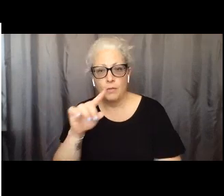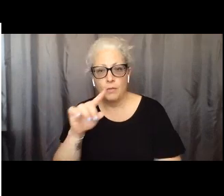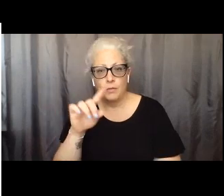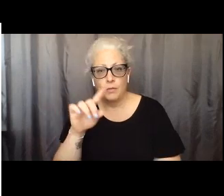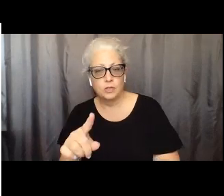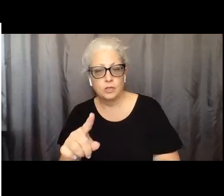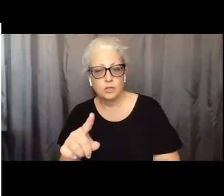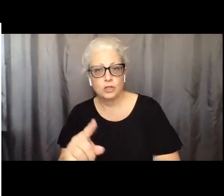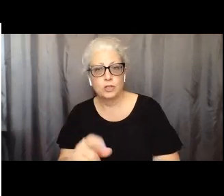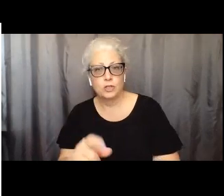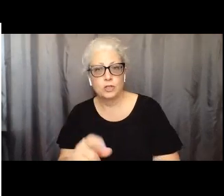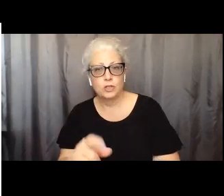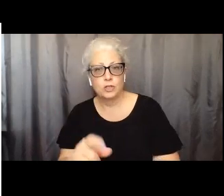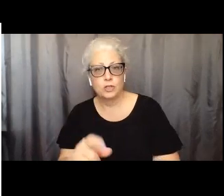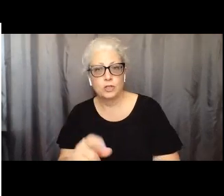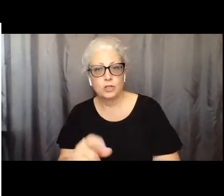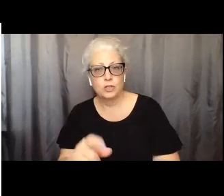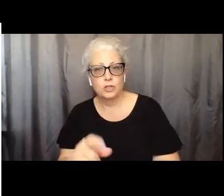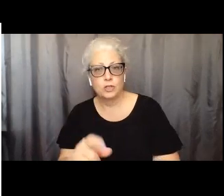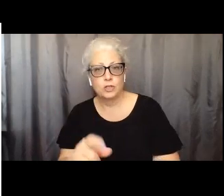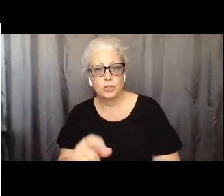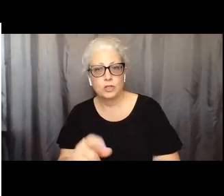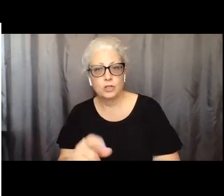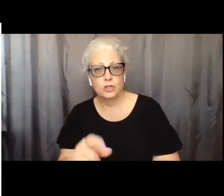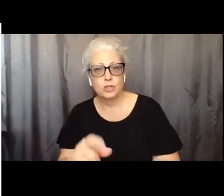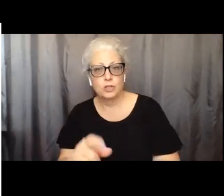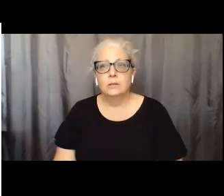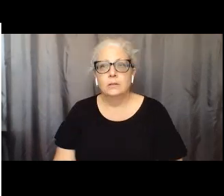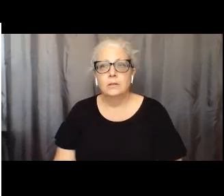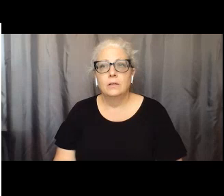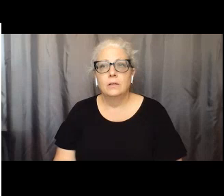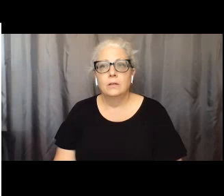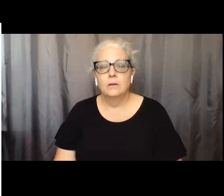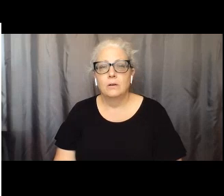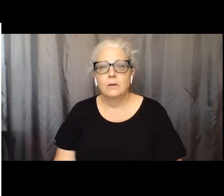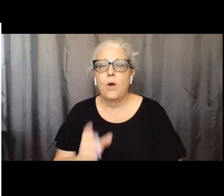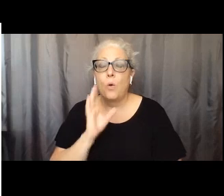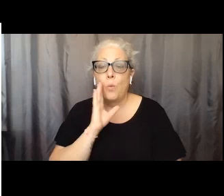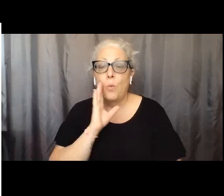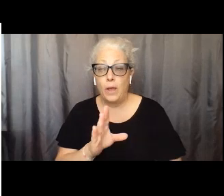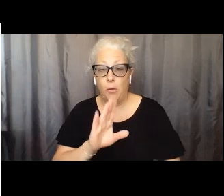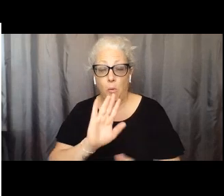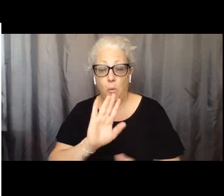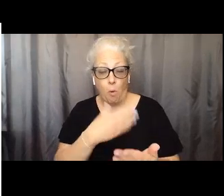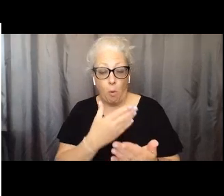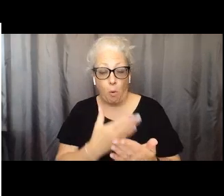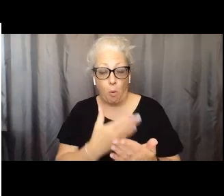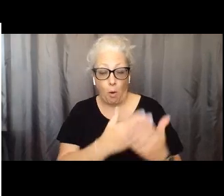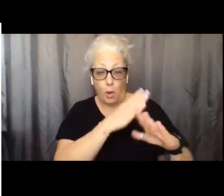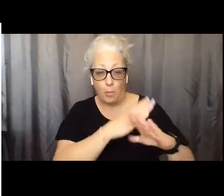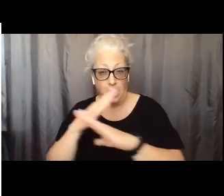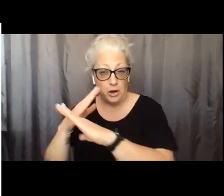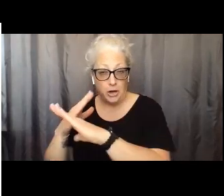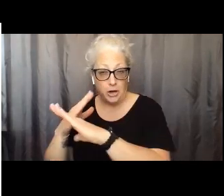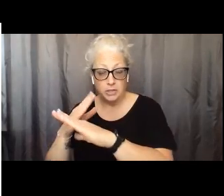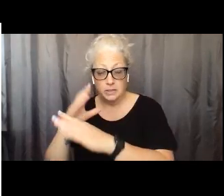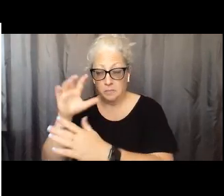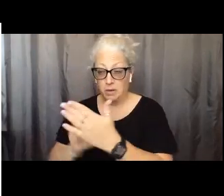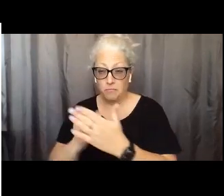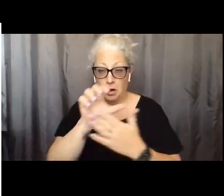will all ADA barriers be removed or all issues fixed as part of this work?